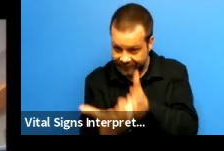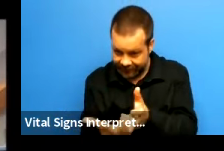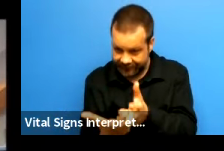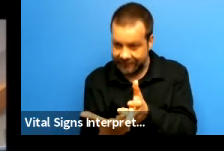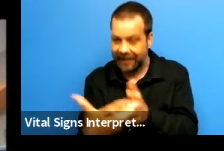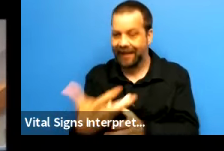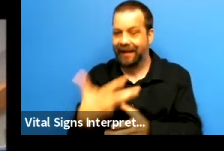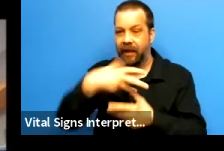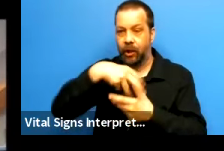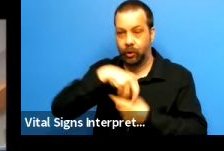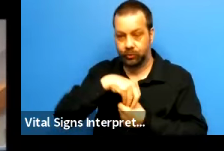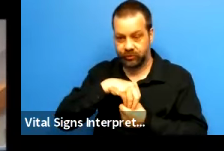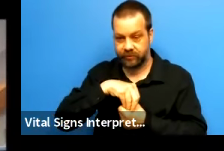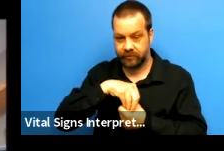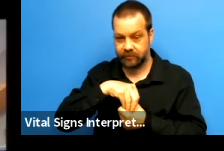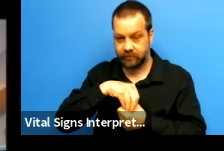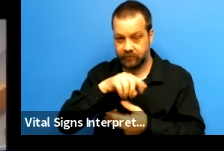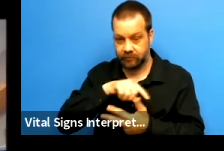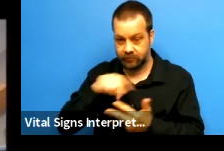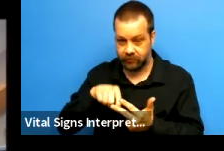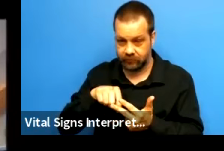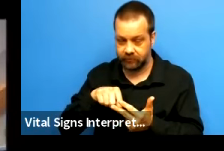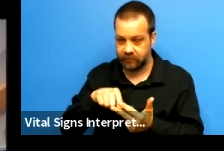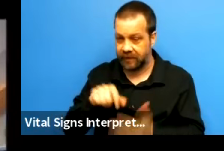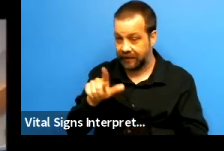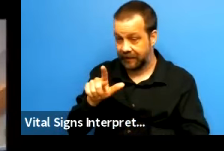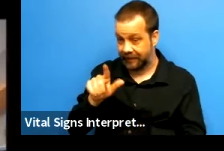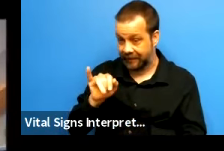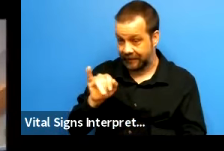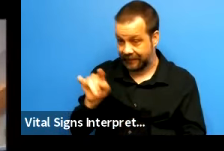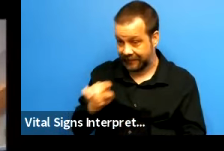One of the great things that Liz and I have talked about